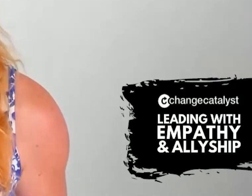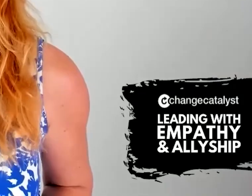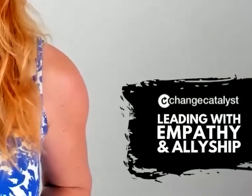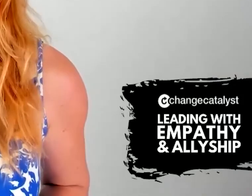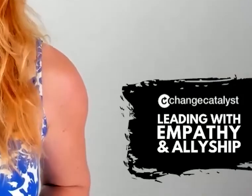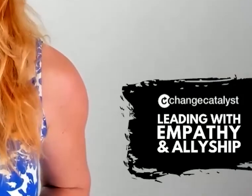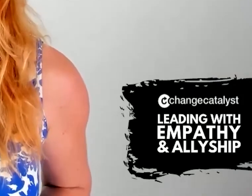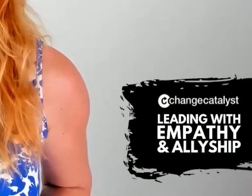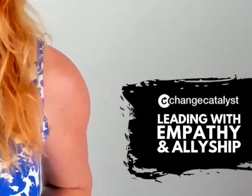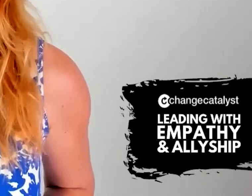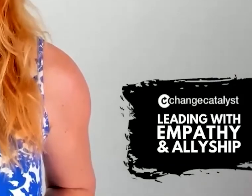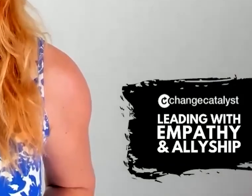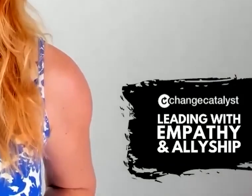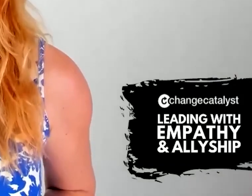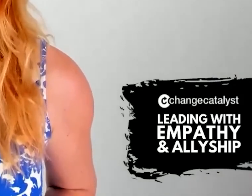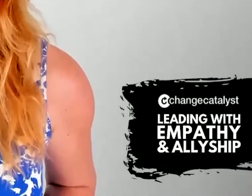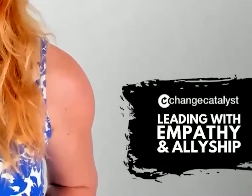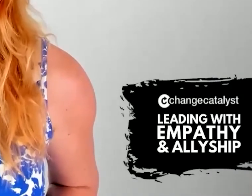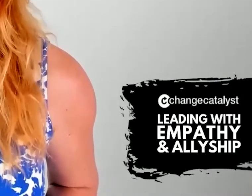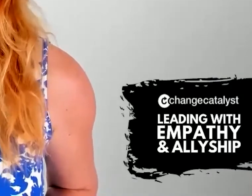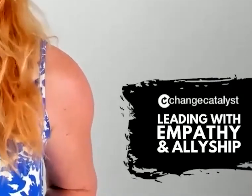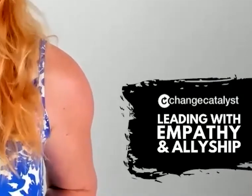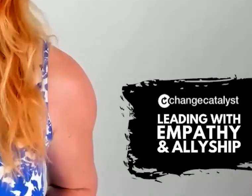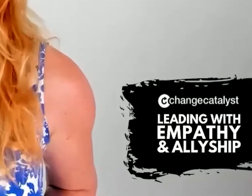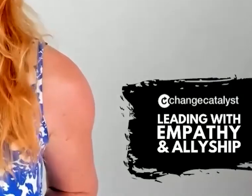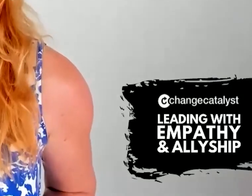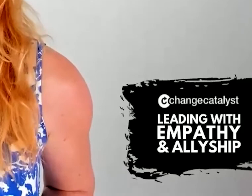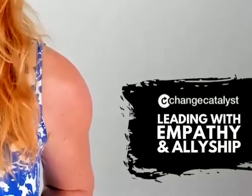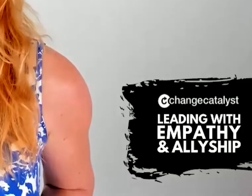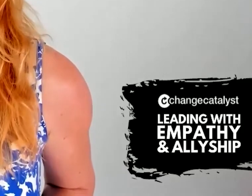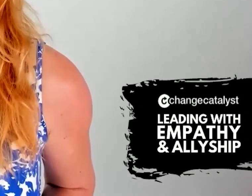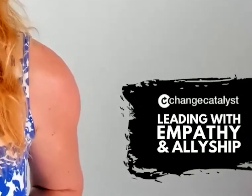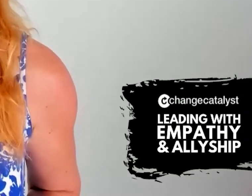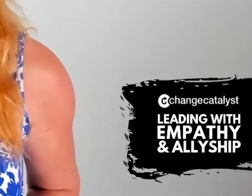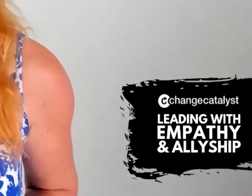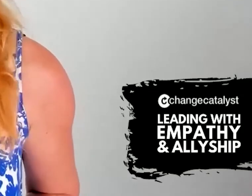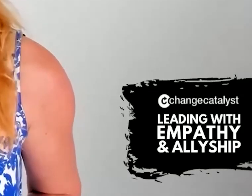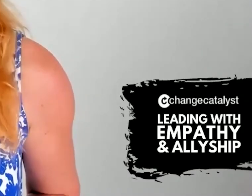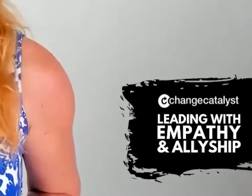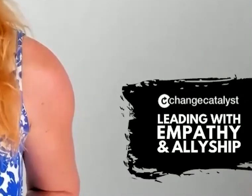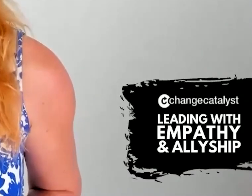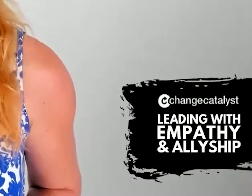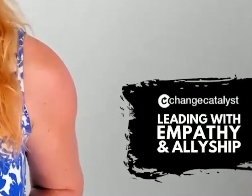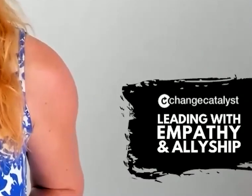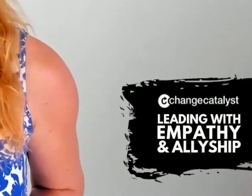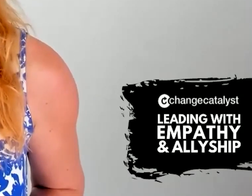The more we take action, the more we grow as leaders and transform our communities. So, what action will you take today?